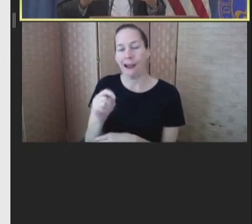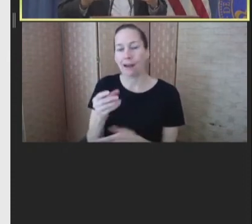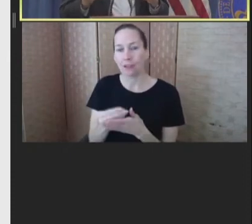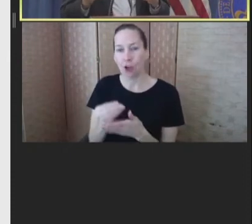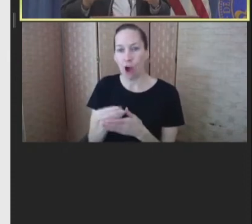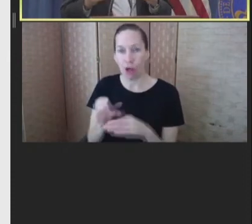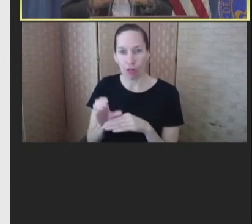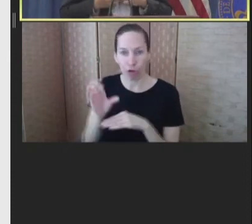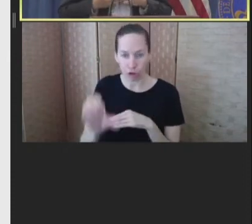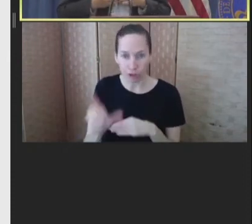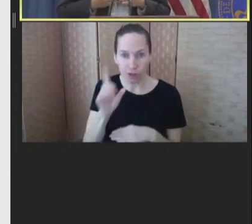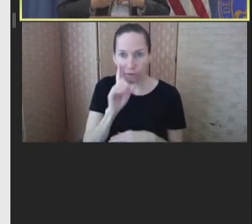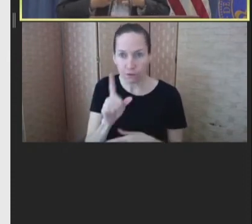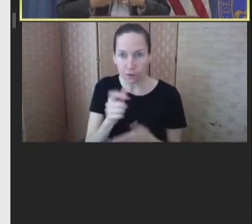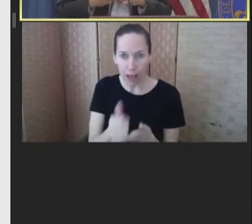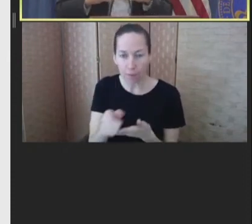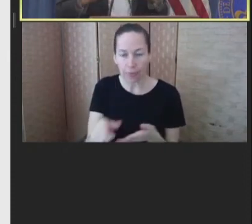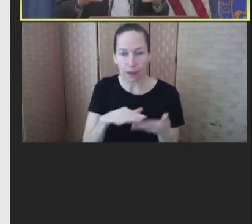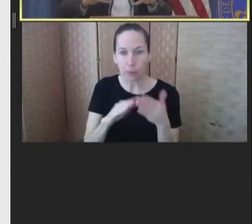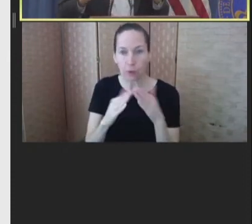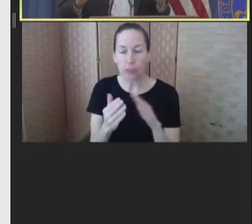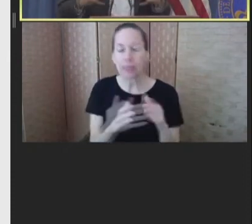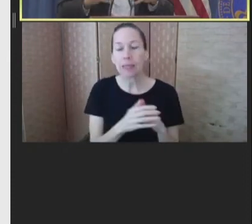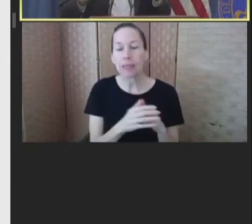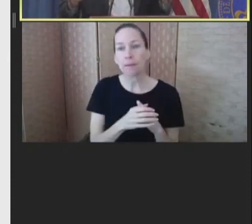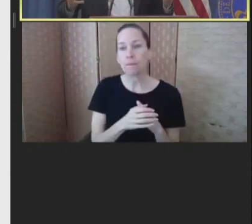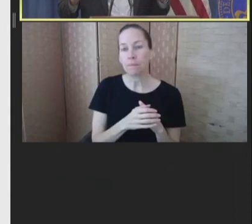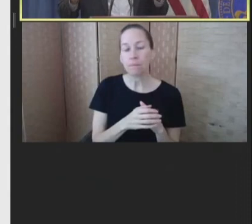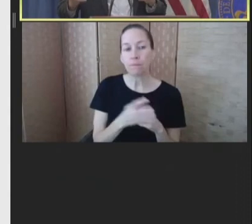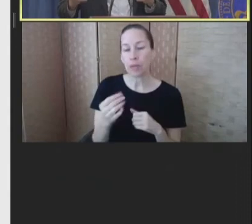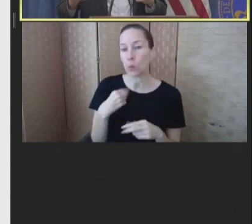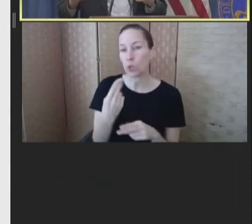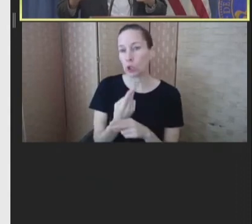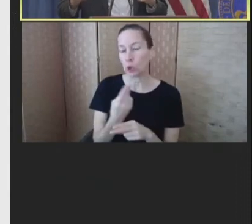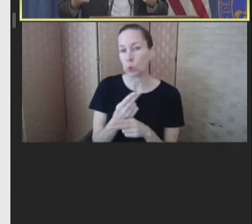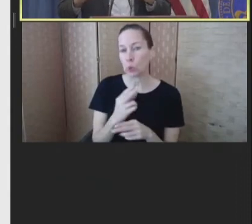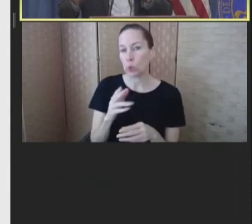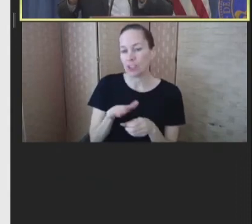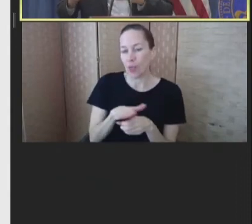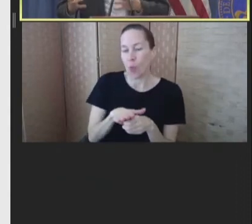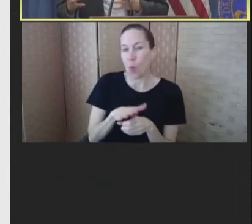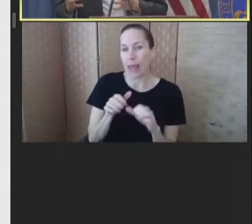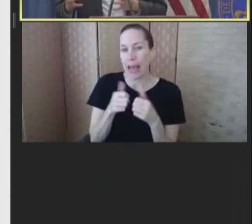that community to rally and recruit other partners within those communities to be vaccine champions,